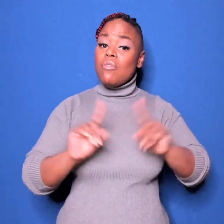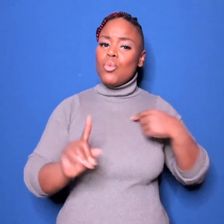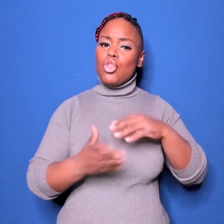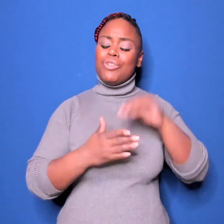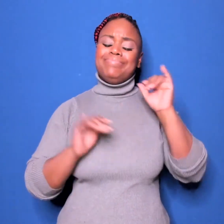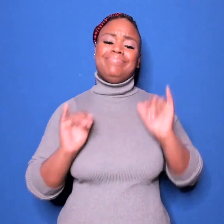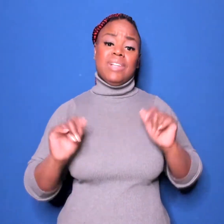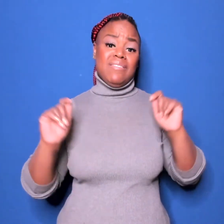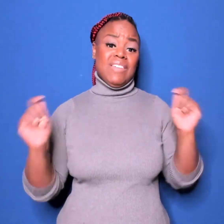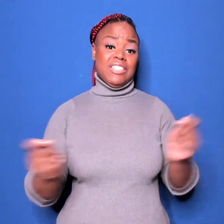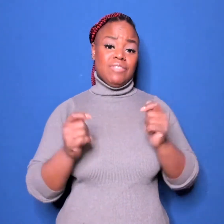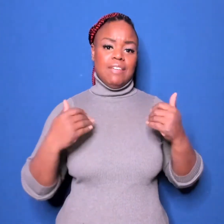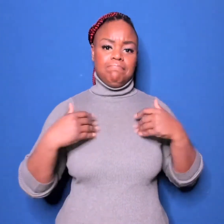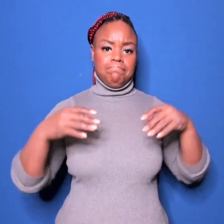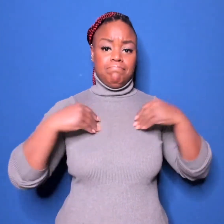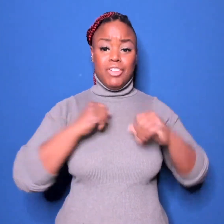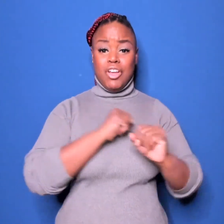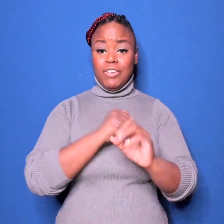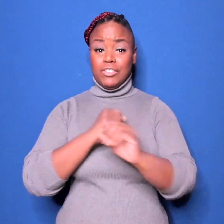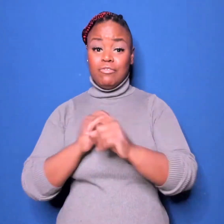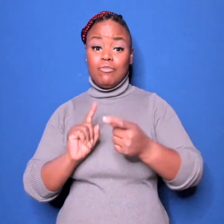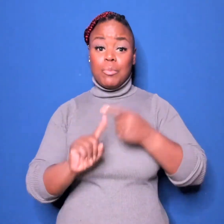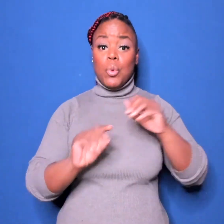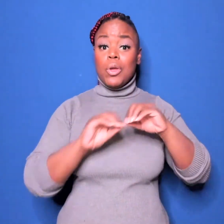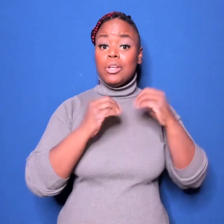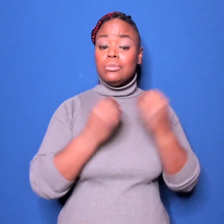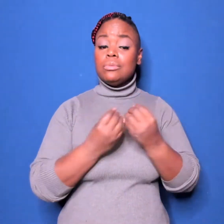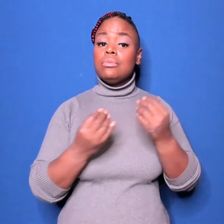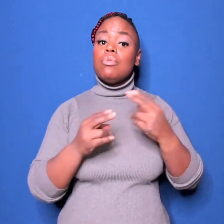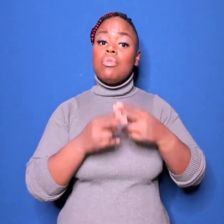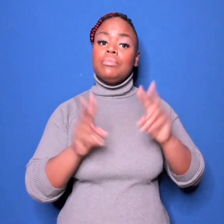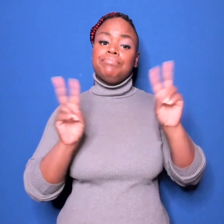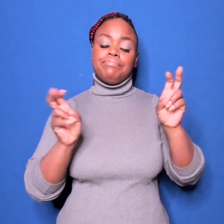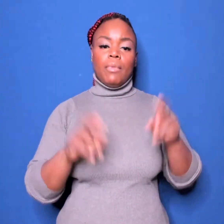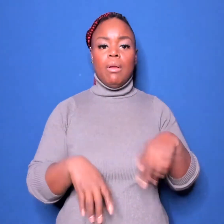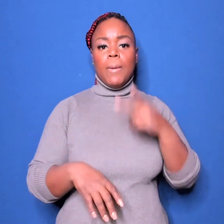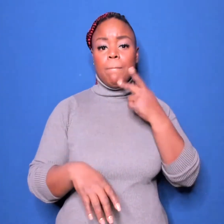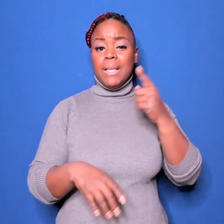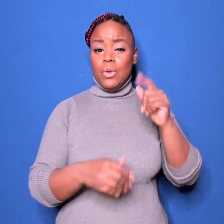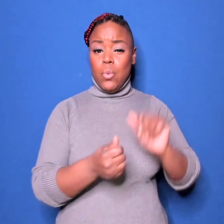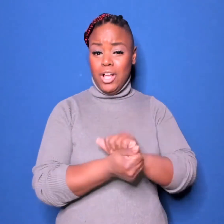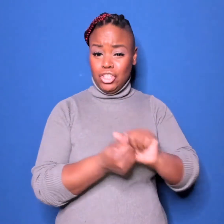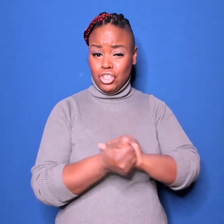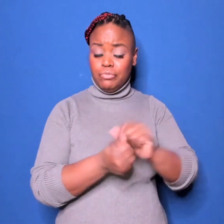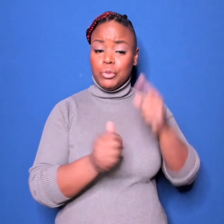However, we learned that the festival had accepted advertising from an organization known for "pinkwashing"